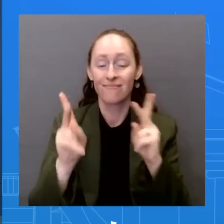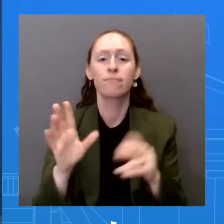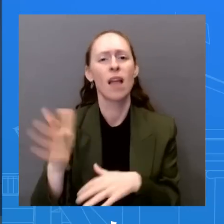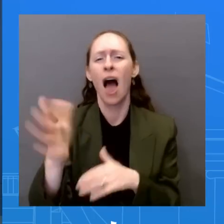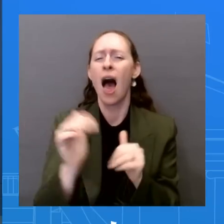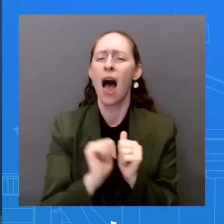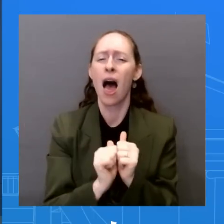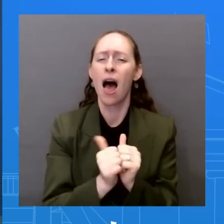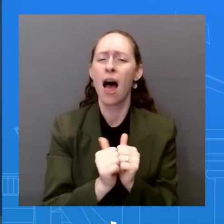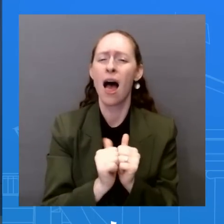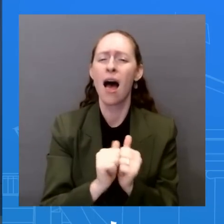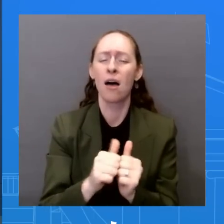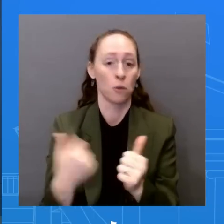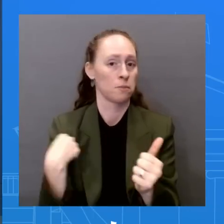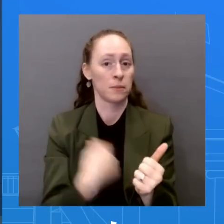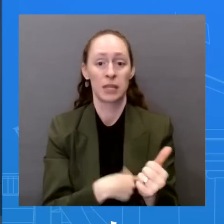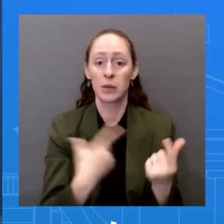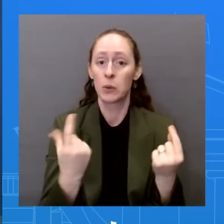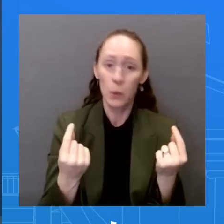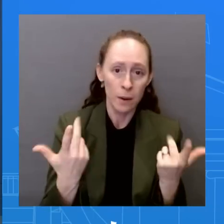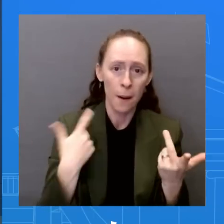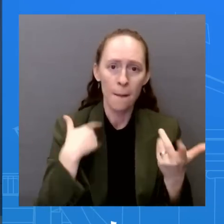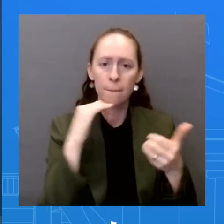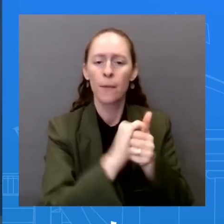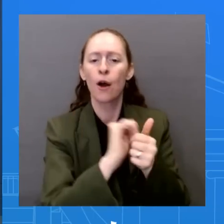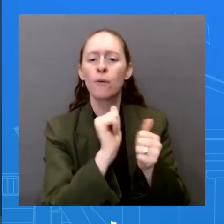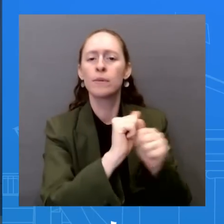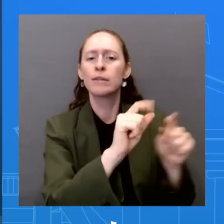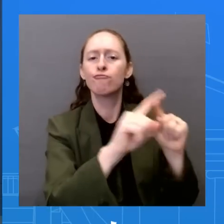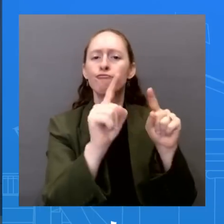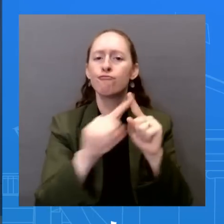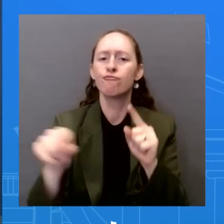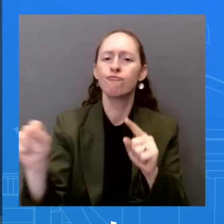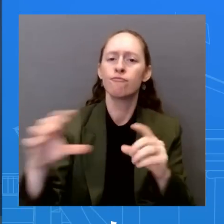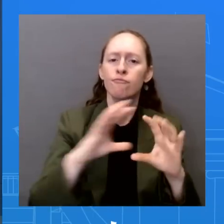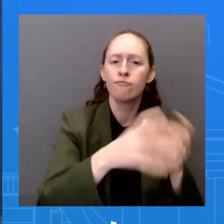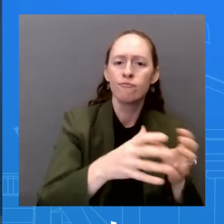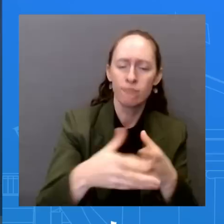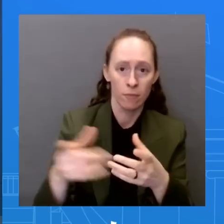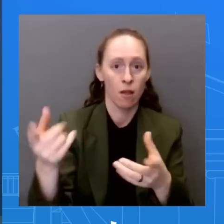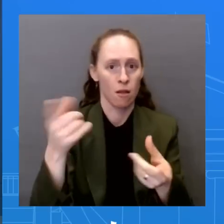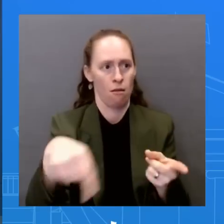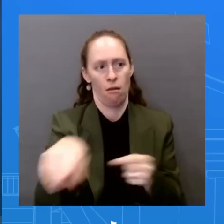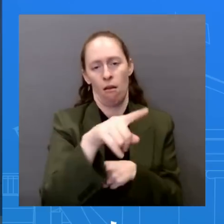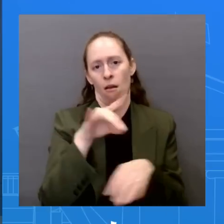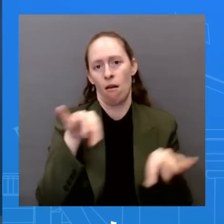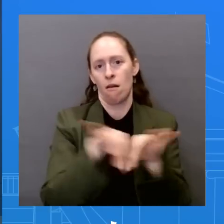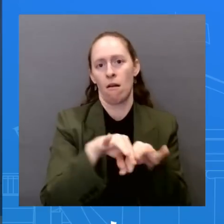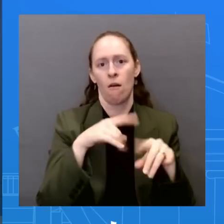will continue to be critical as we fight this outbreak. Thank you. Ms. Jean-Pierre: All right, let's take